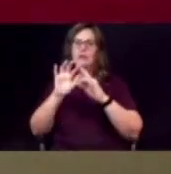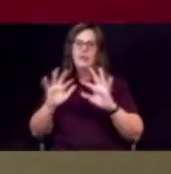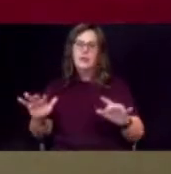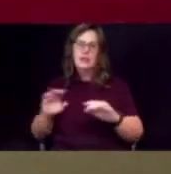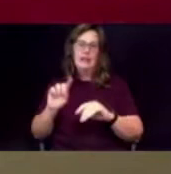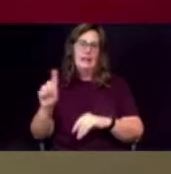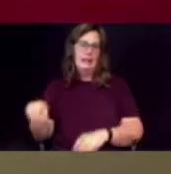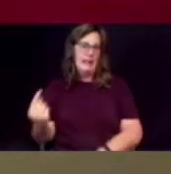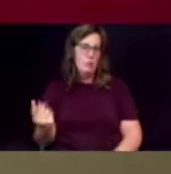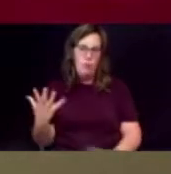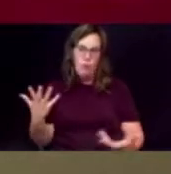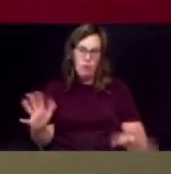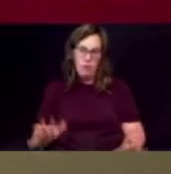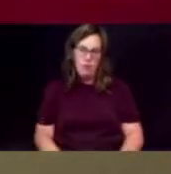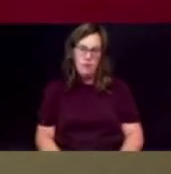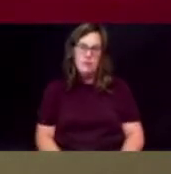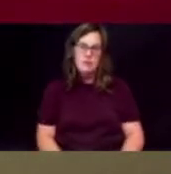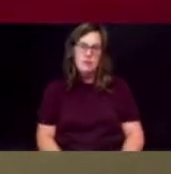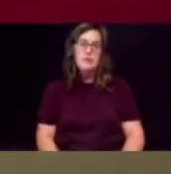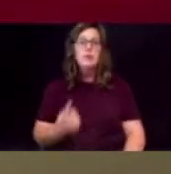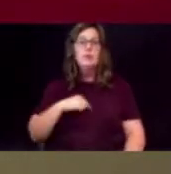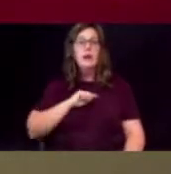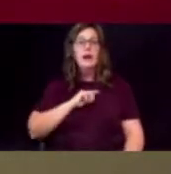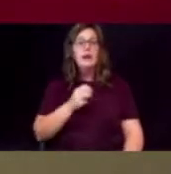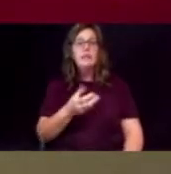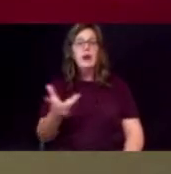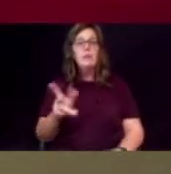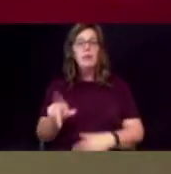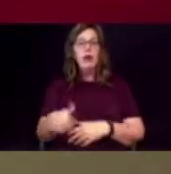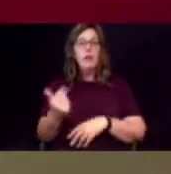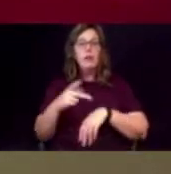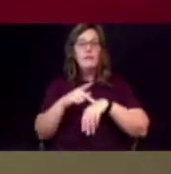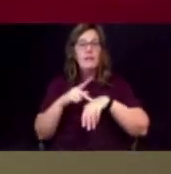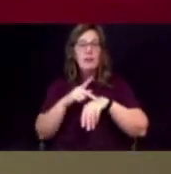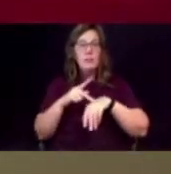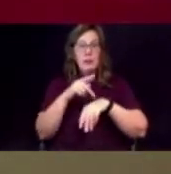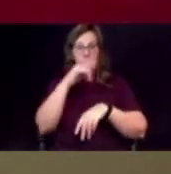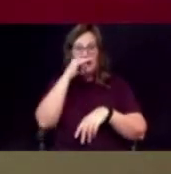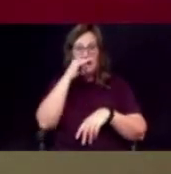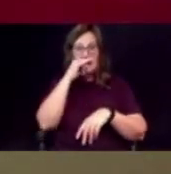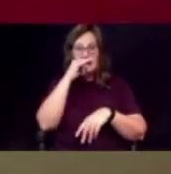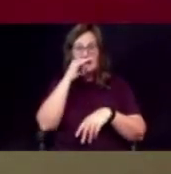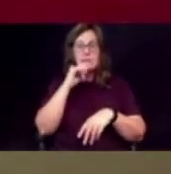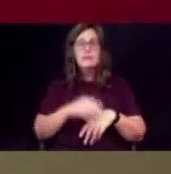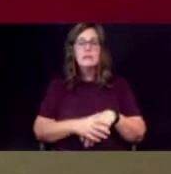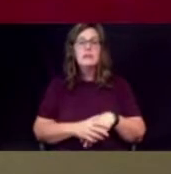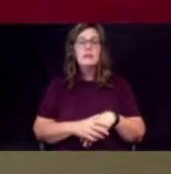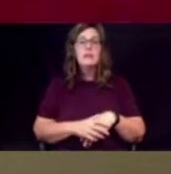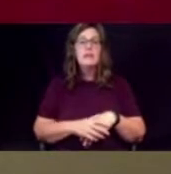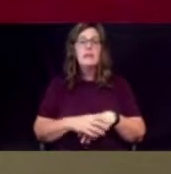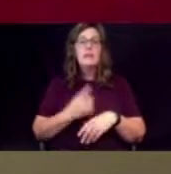of uh you know other filipino kids believe it or not uh that i went to school with and